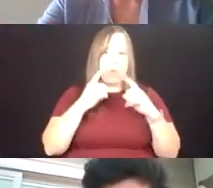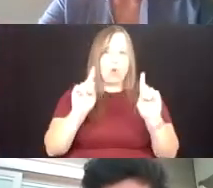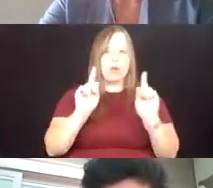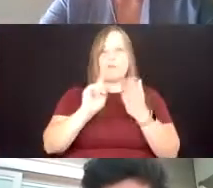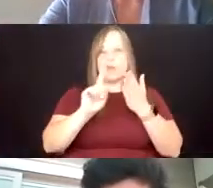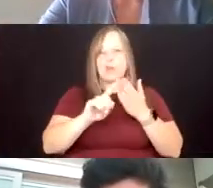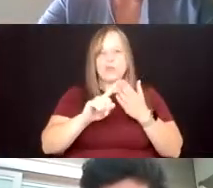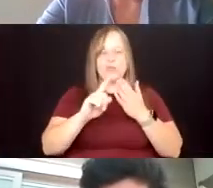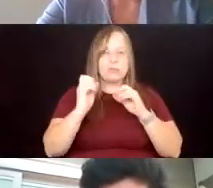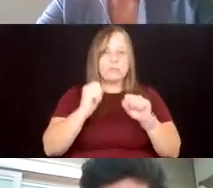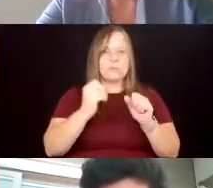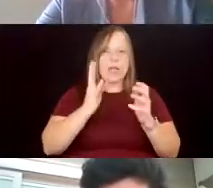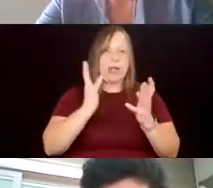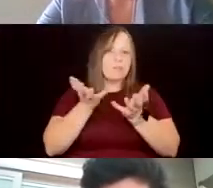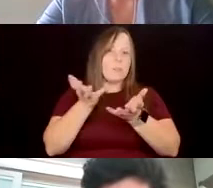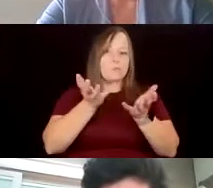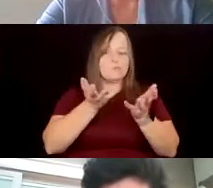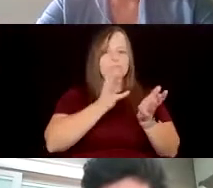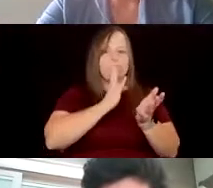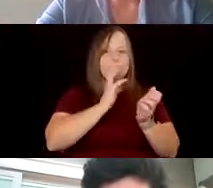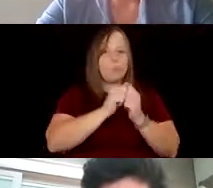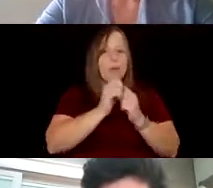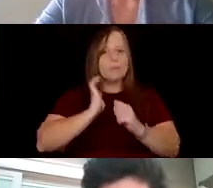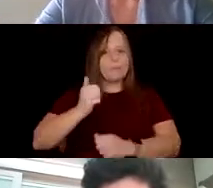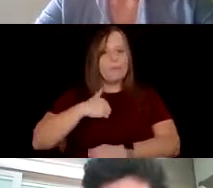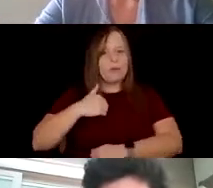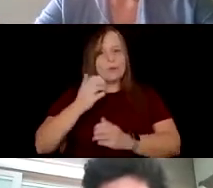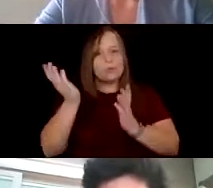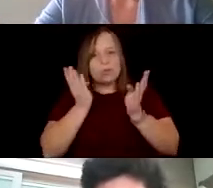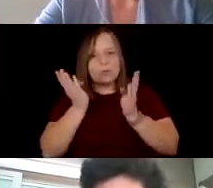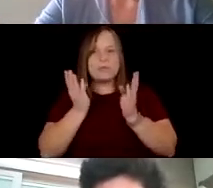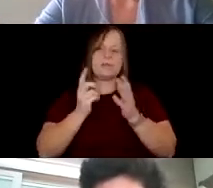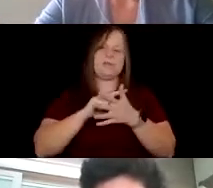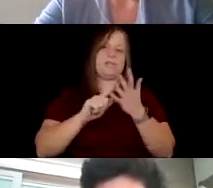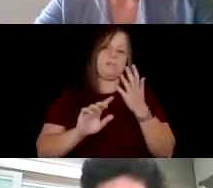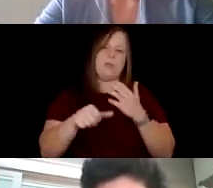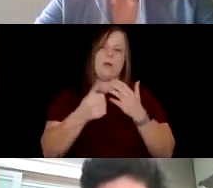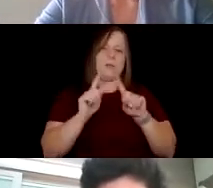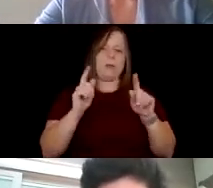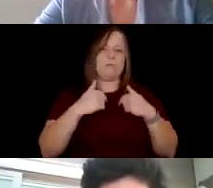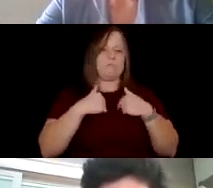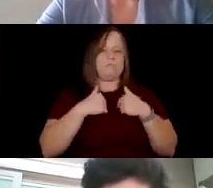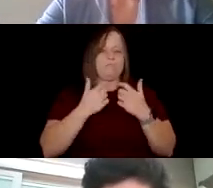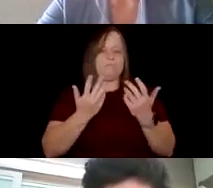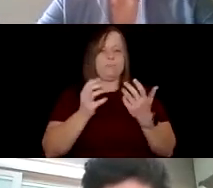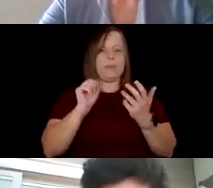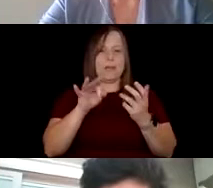I've spoken with people in the community, spoken with the Division of Veterans Services and others, but if you are a veteran